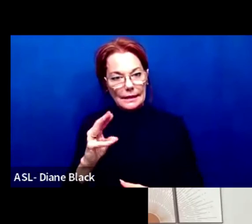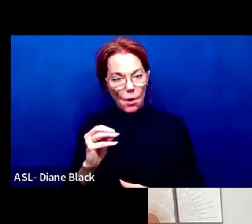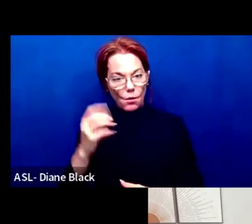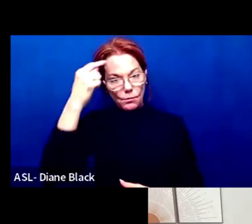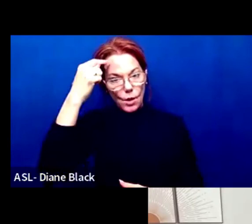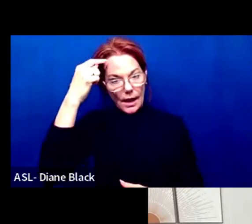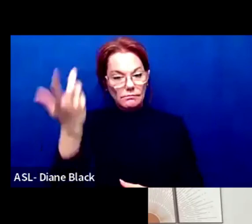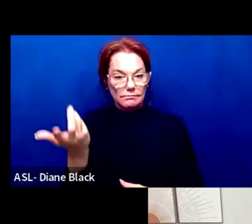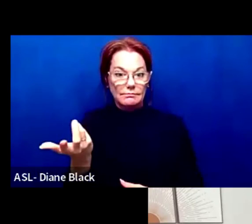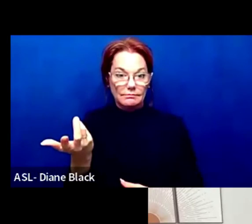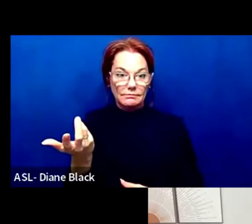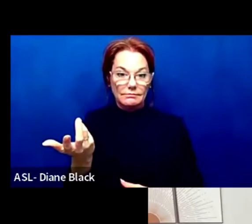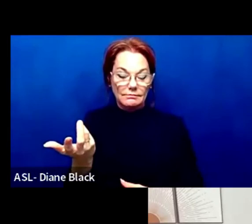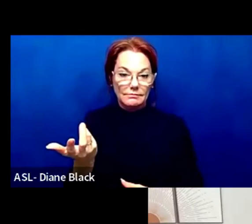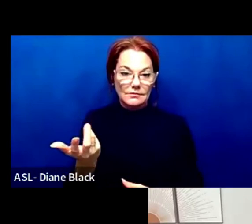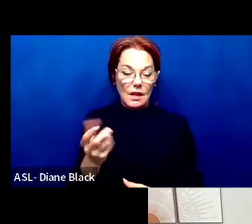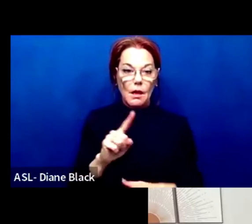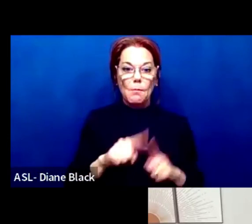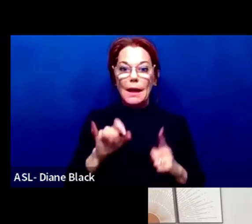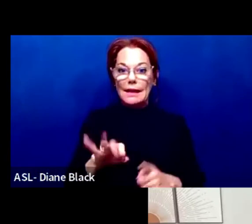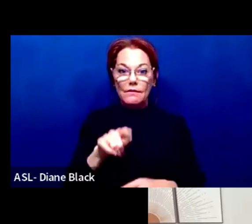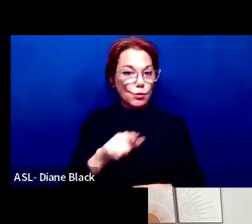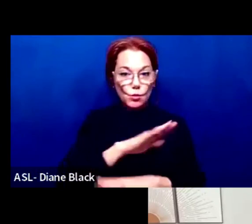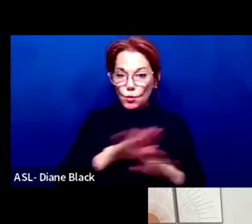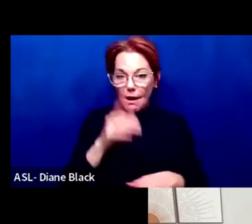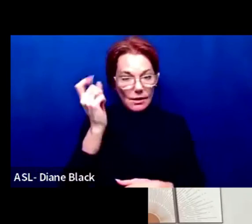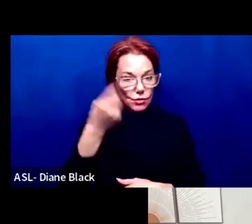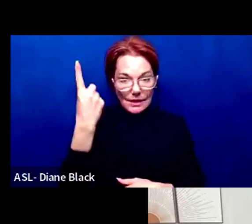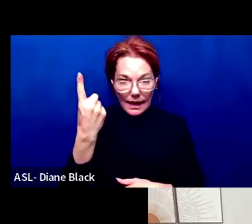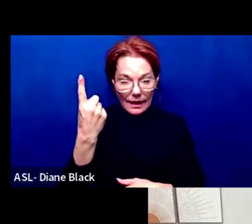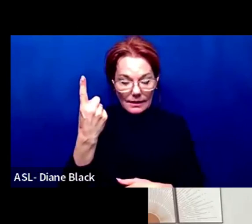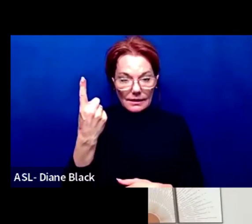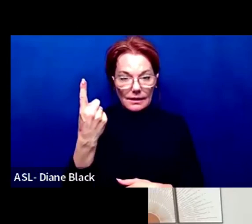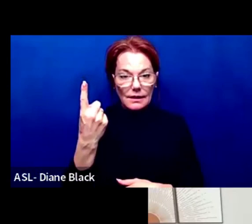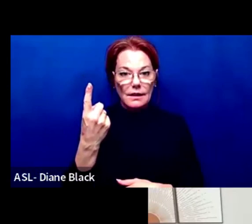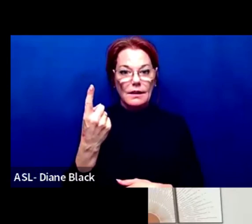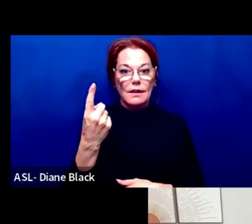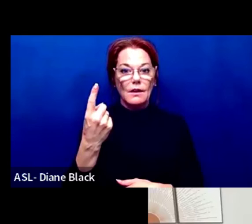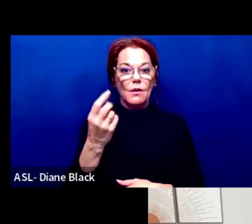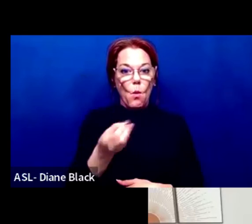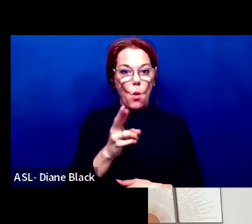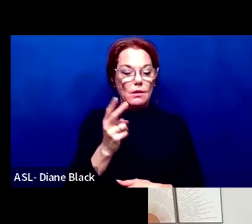my mind, but if you don't understand or take the time to, you know, see it from my standpoint, then it's only one